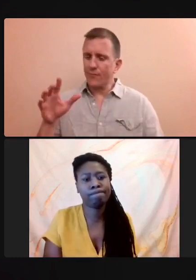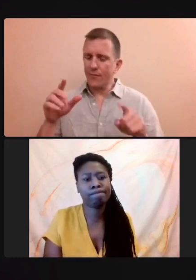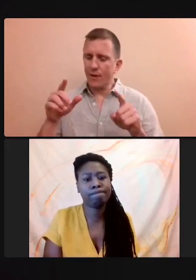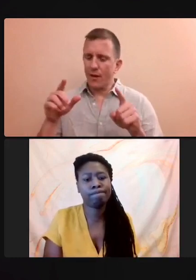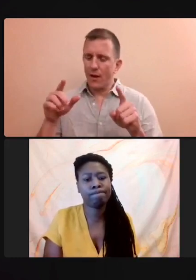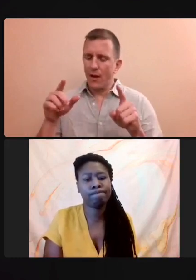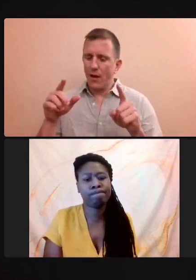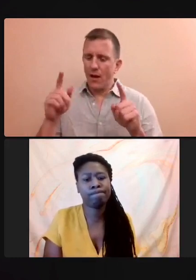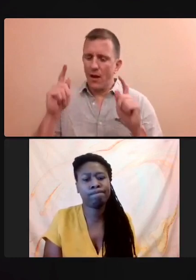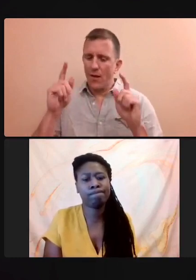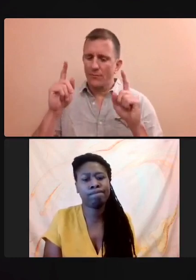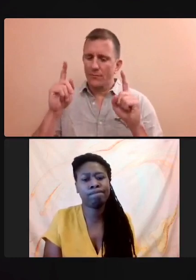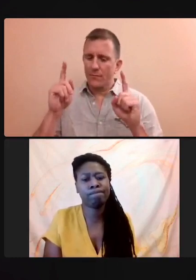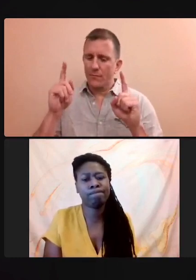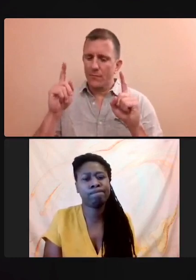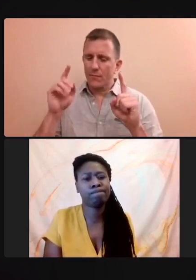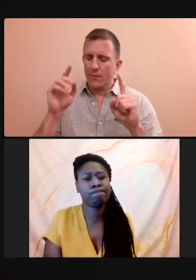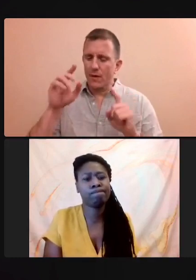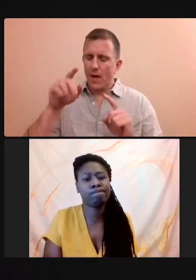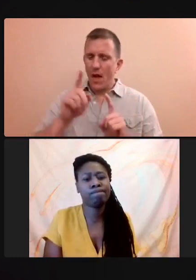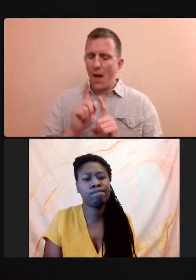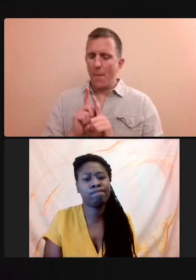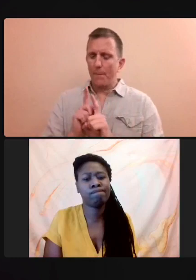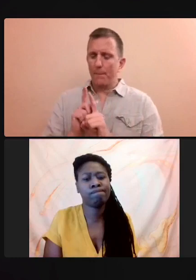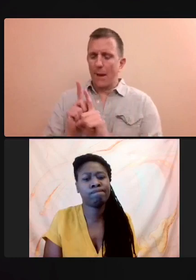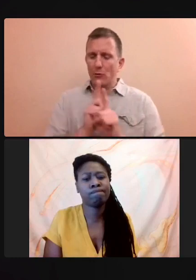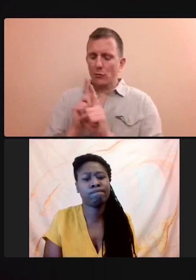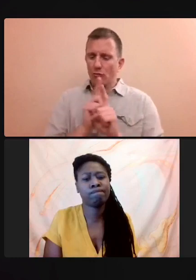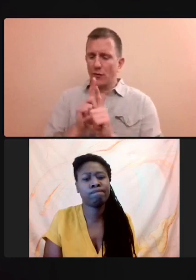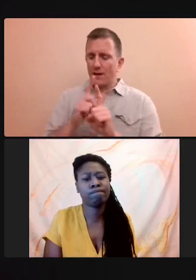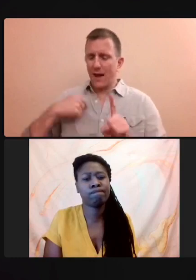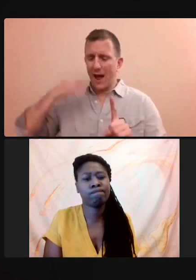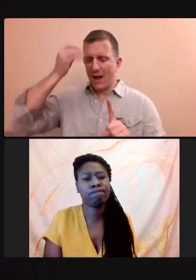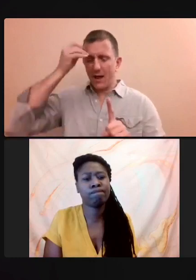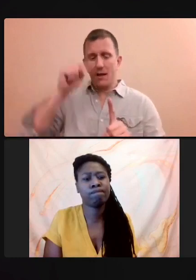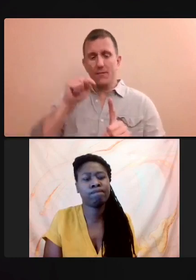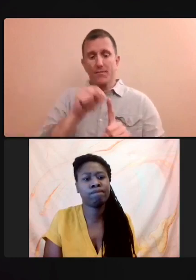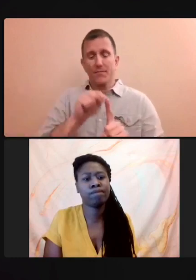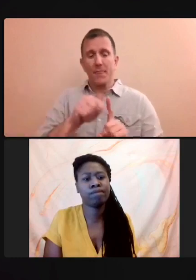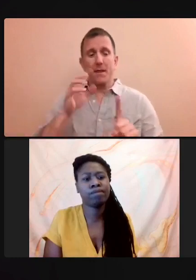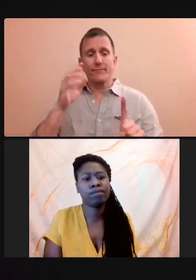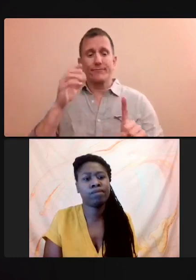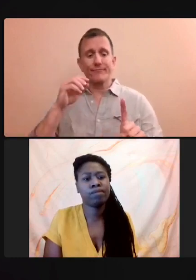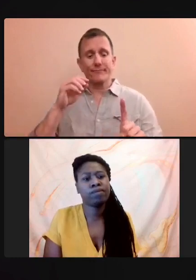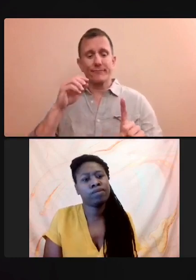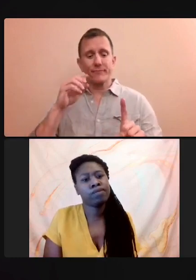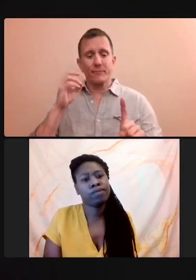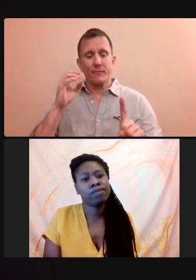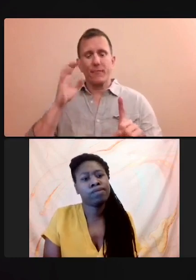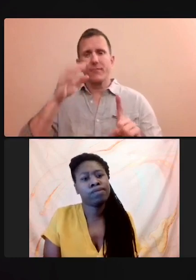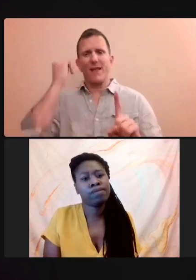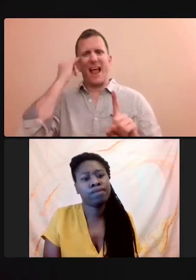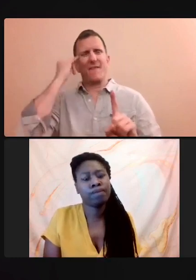So we really have to do better by them in terms of making sure that we're sharing out content that is made by deaf creators